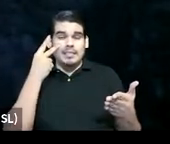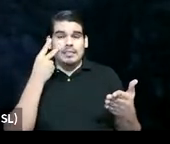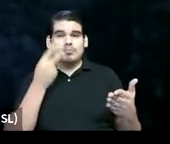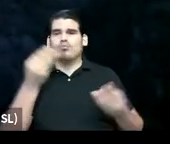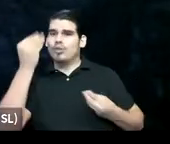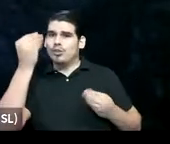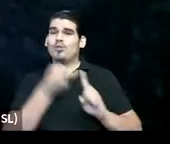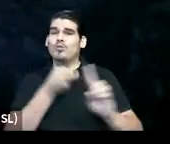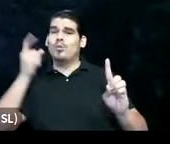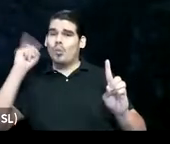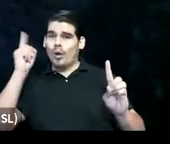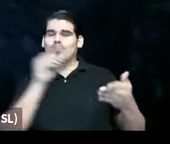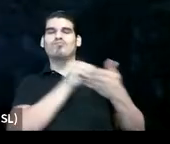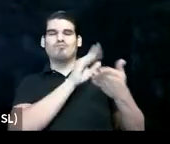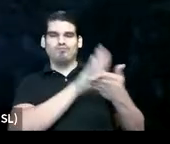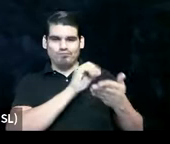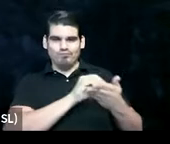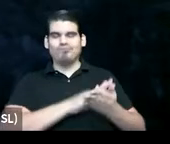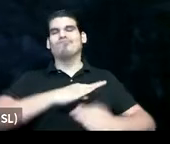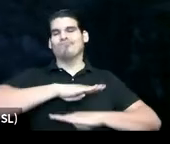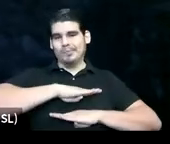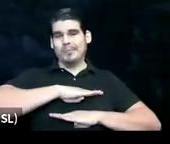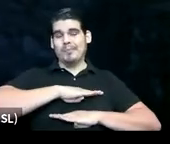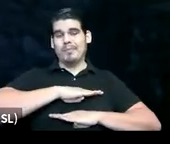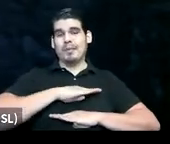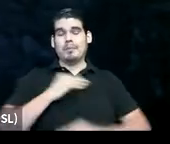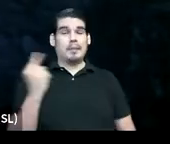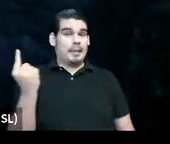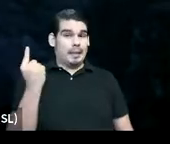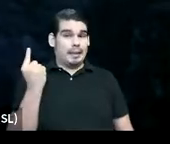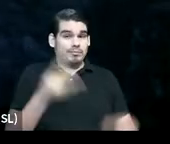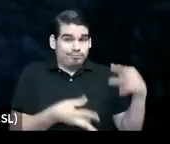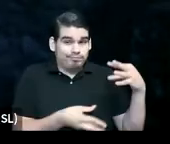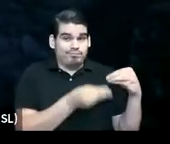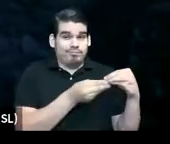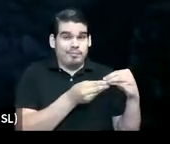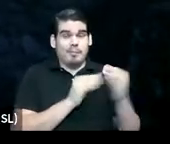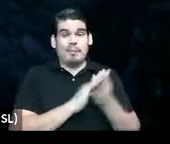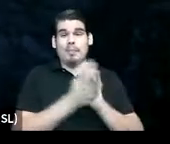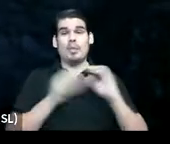really succinct and straightforward and you have a lot of good information here, but usually we